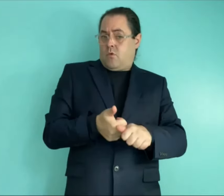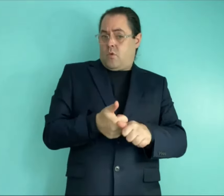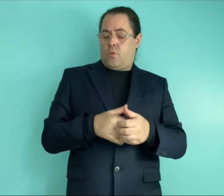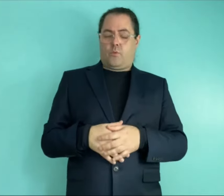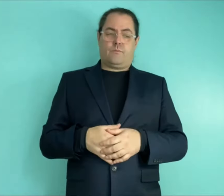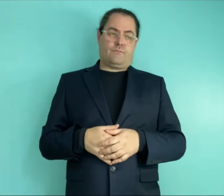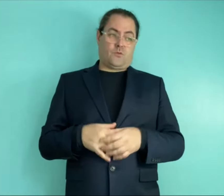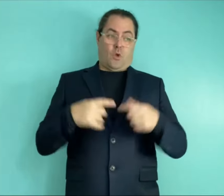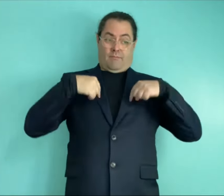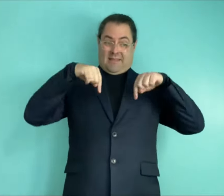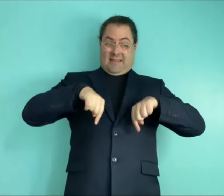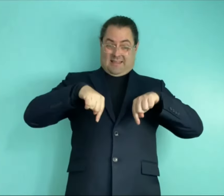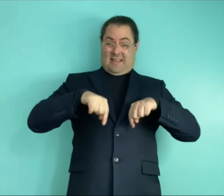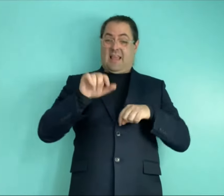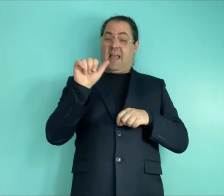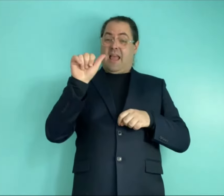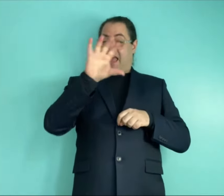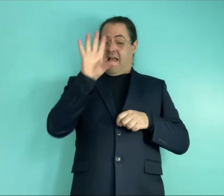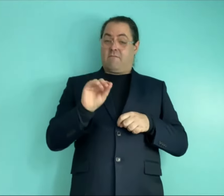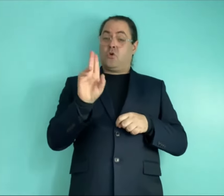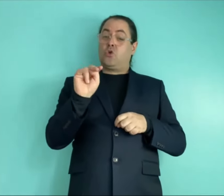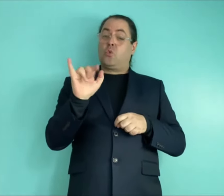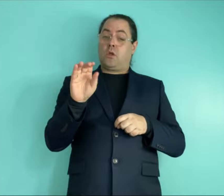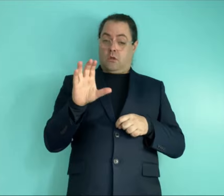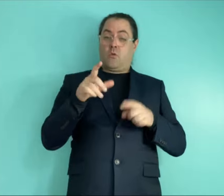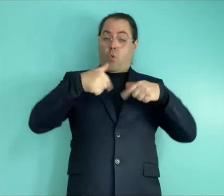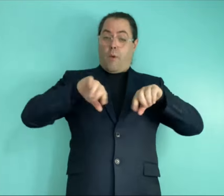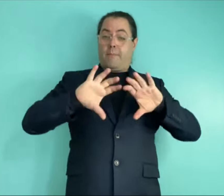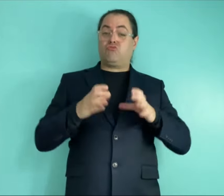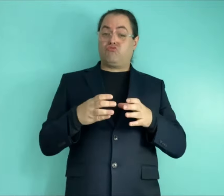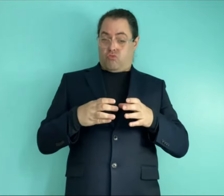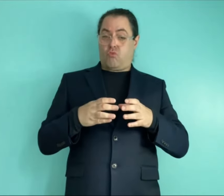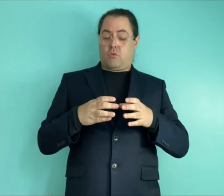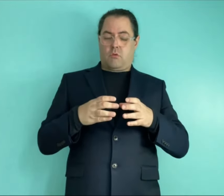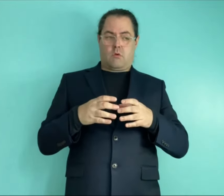am, to change their employment policies to 16:21:53 to equipment policies to ensure that